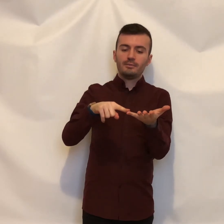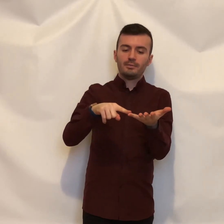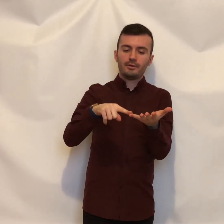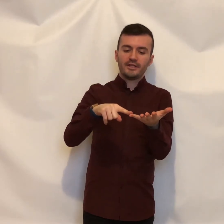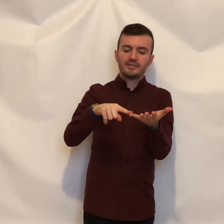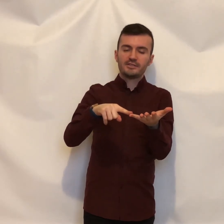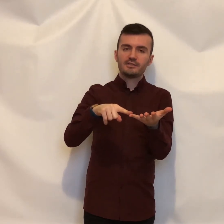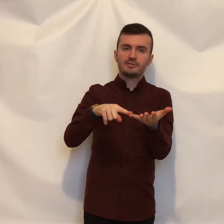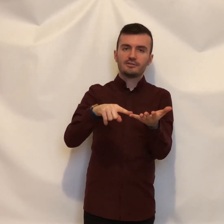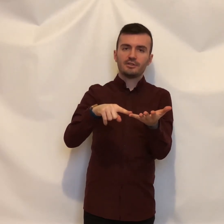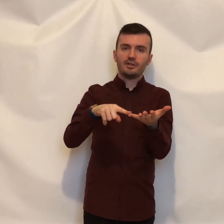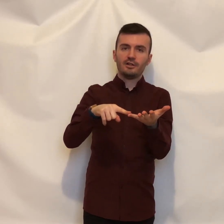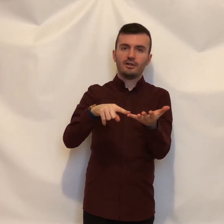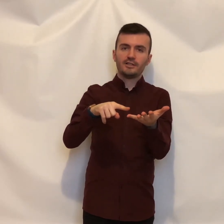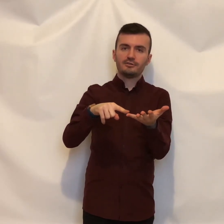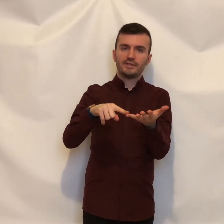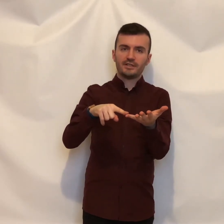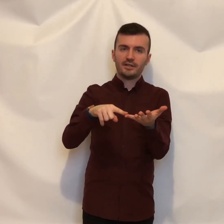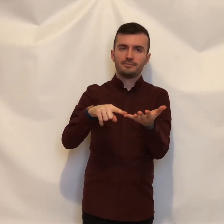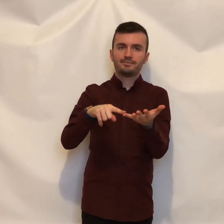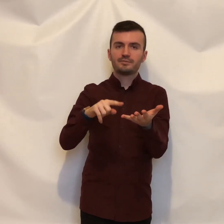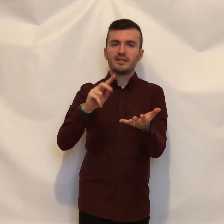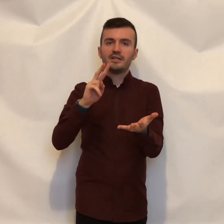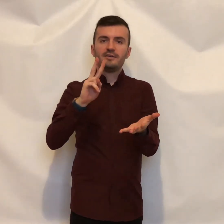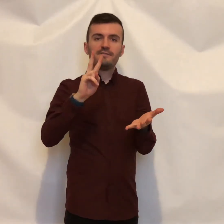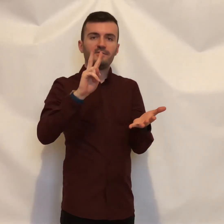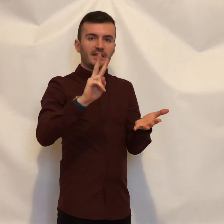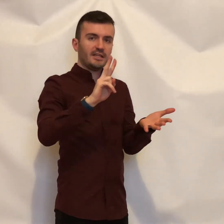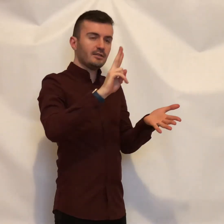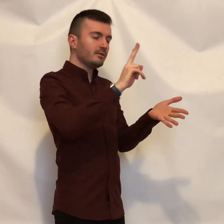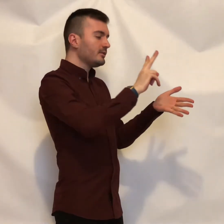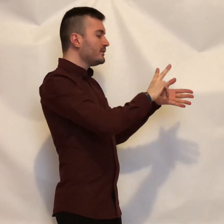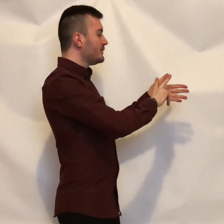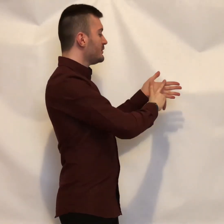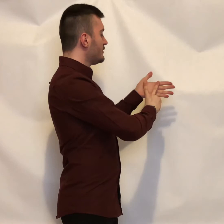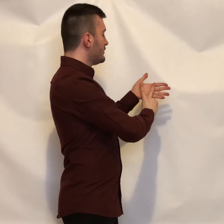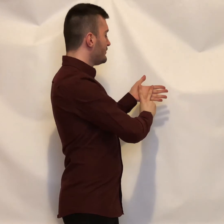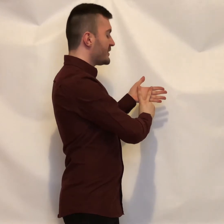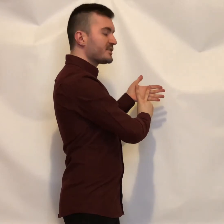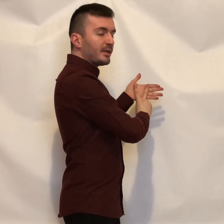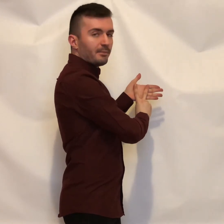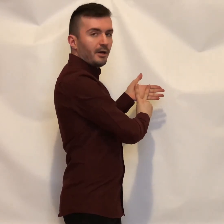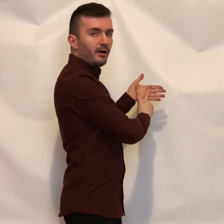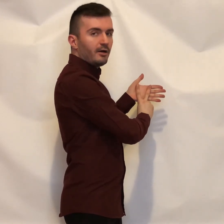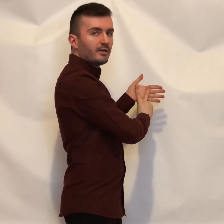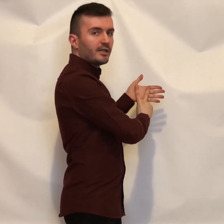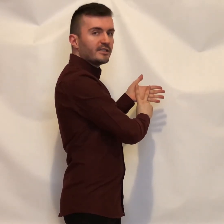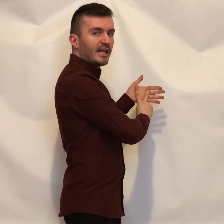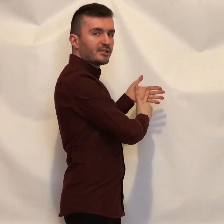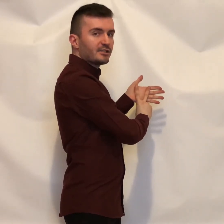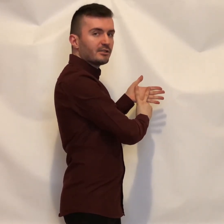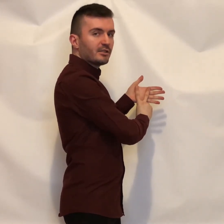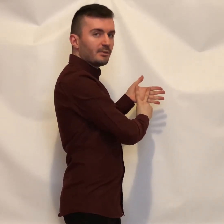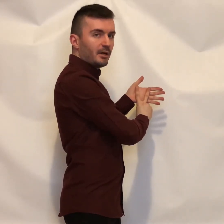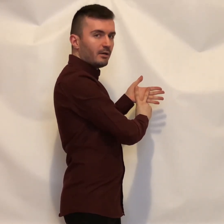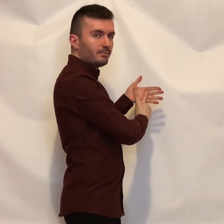point to the little finger 'v' fingers spread apart and attached to the palm